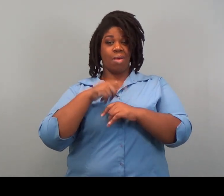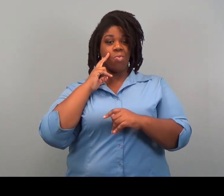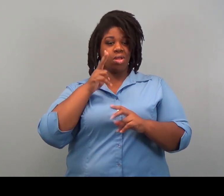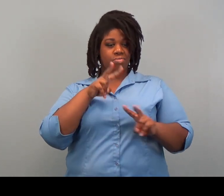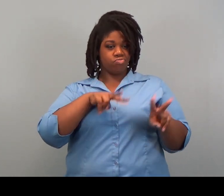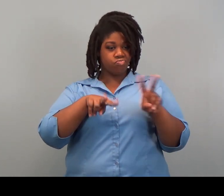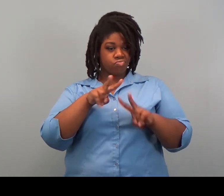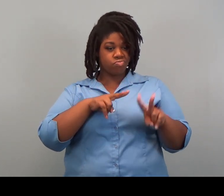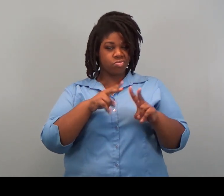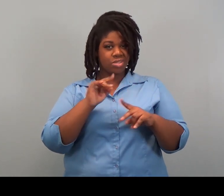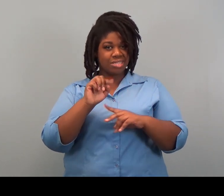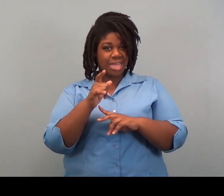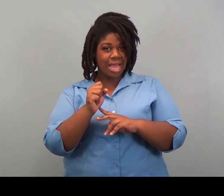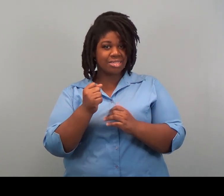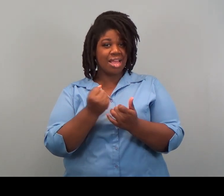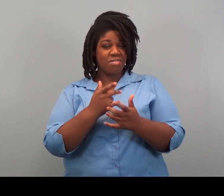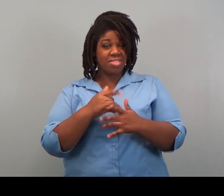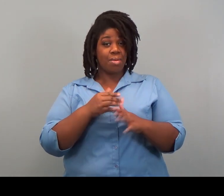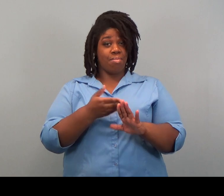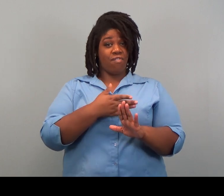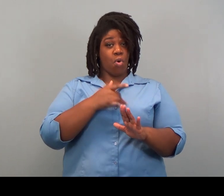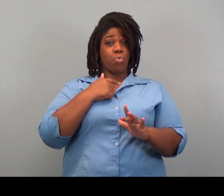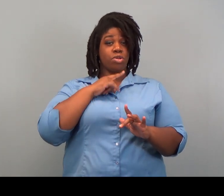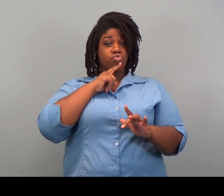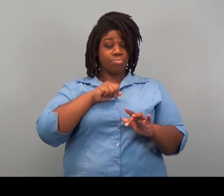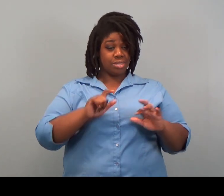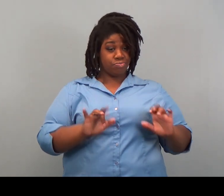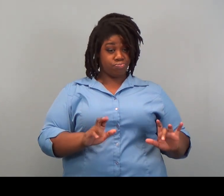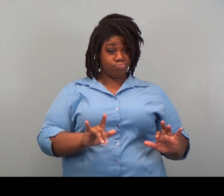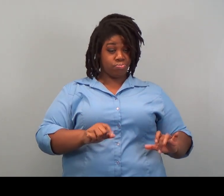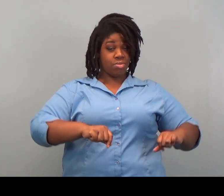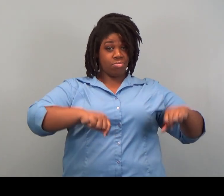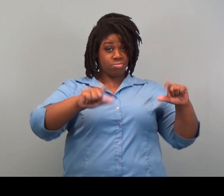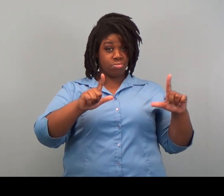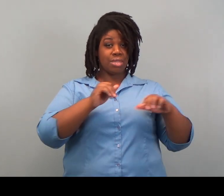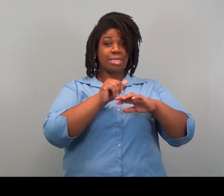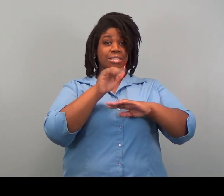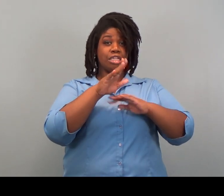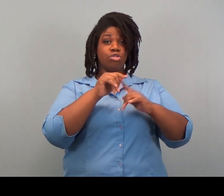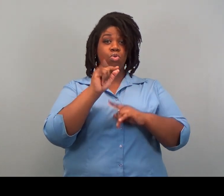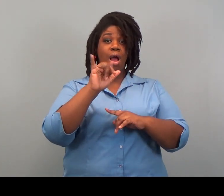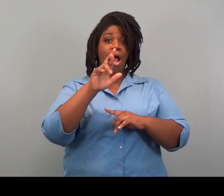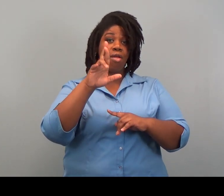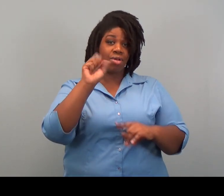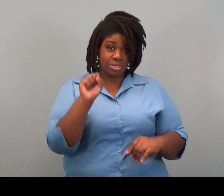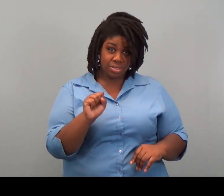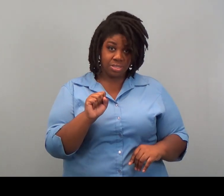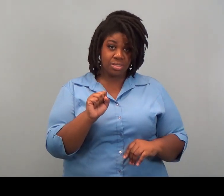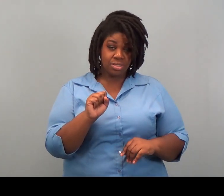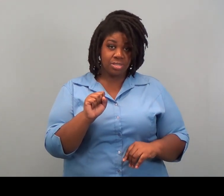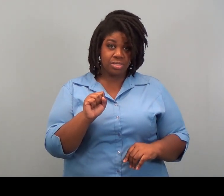Before we electronically file to the IRS And Minnesota or Departments of Revenue